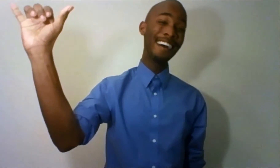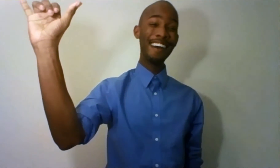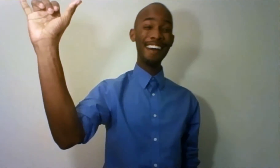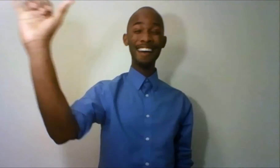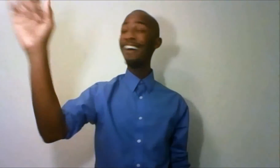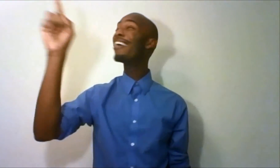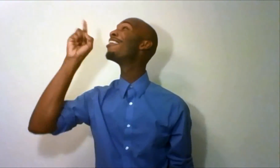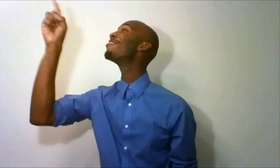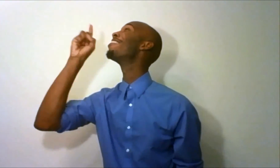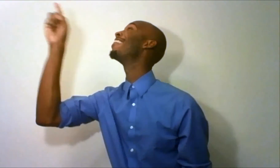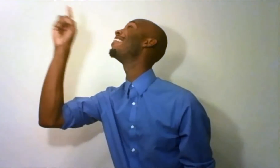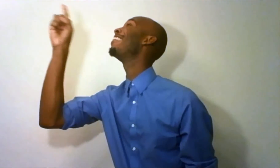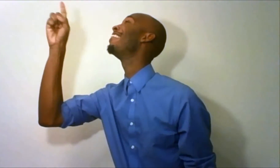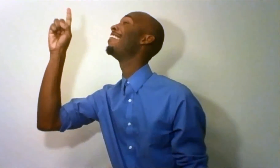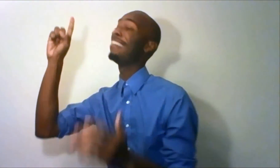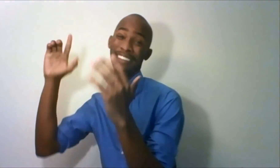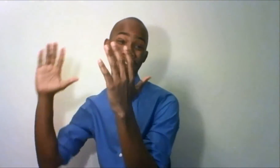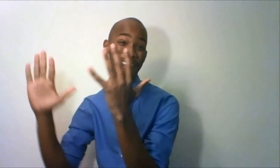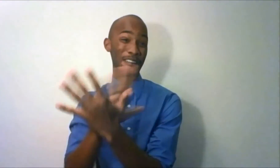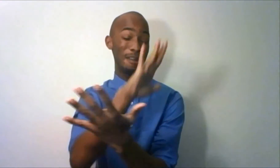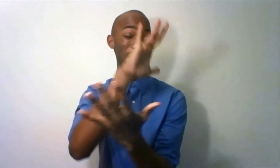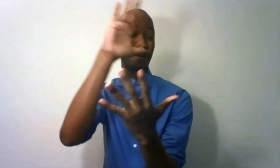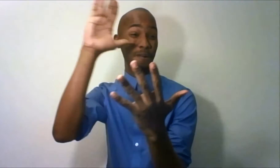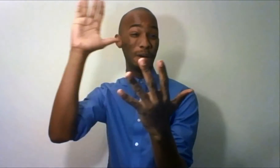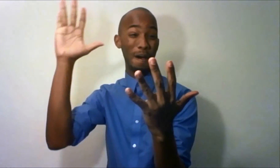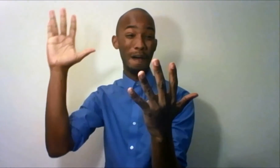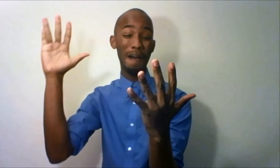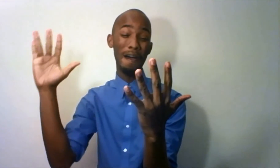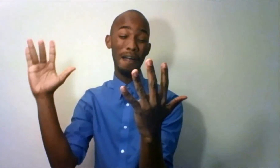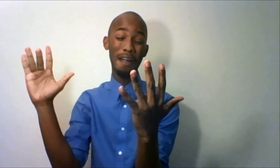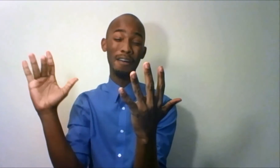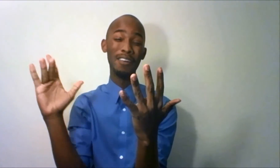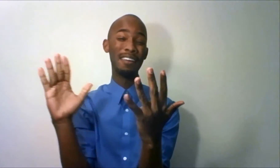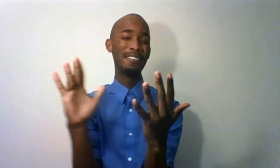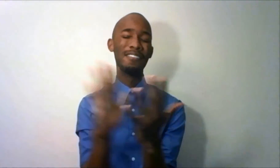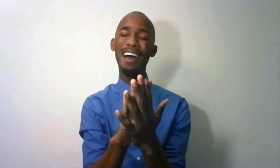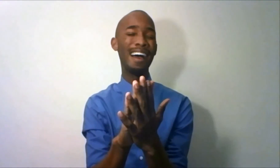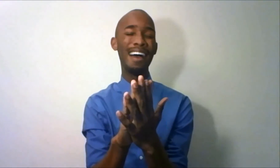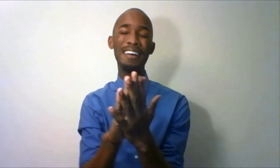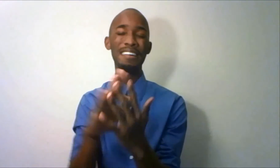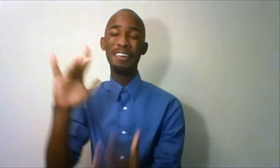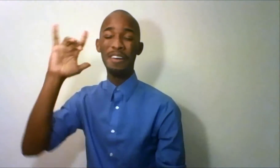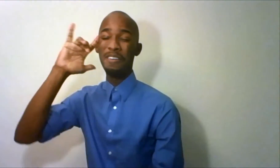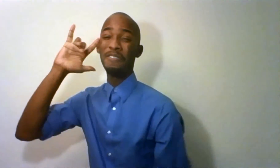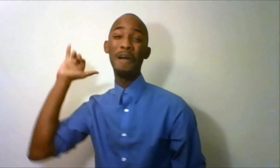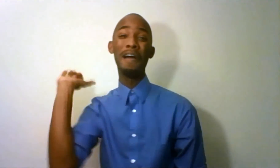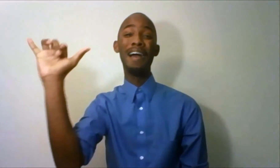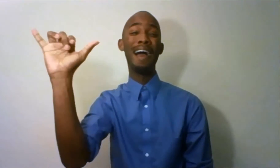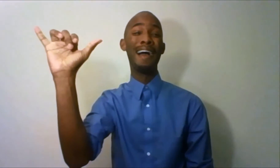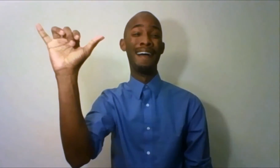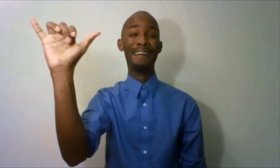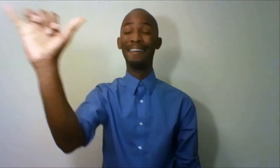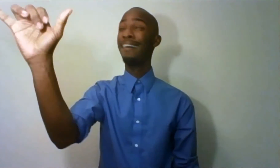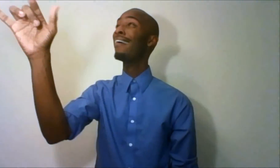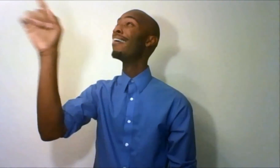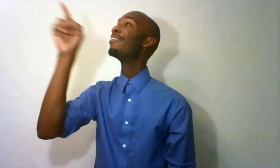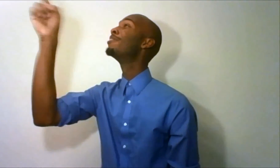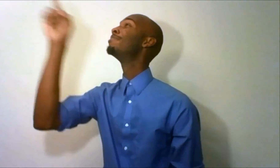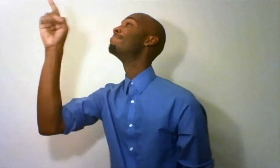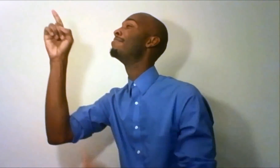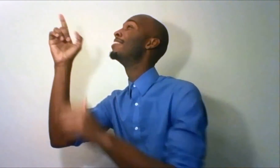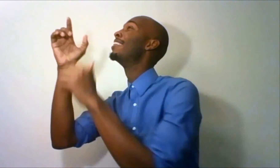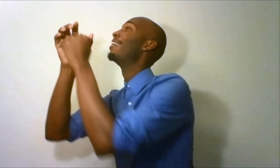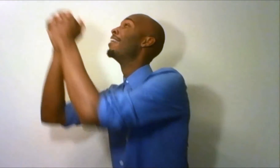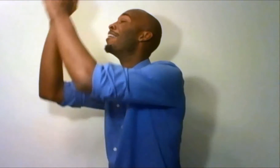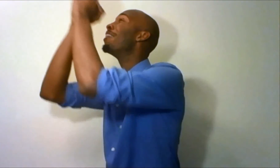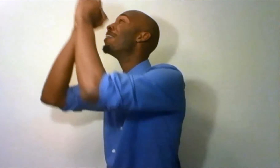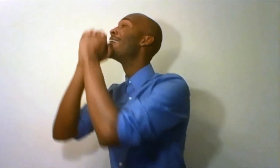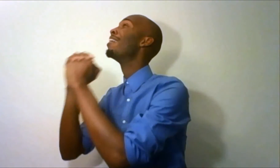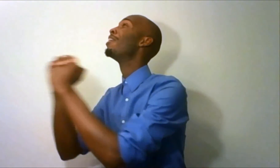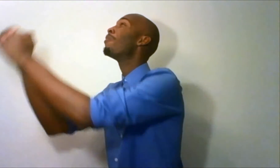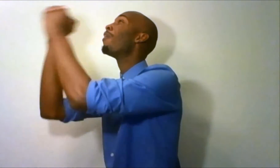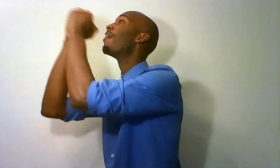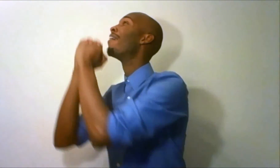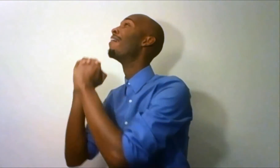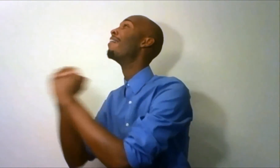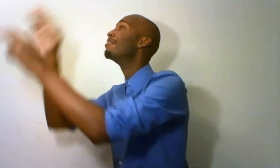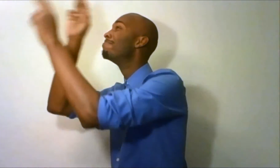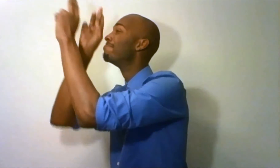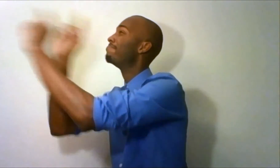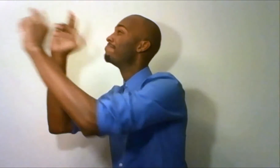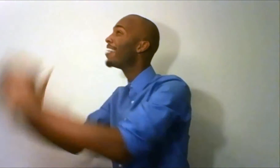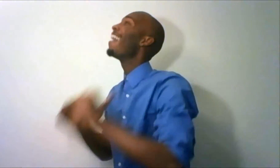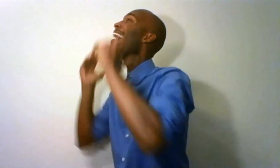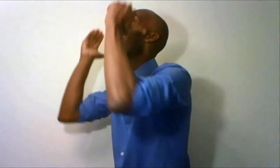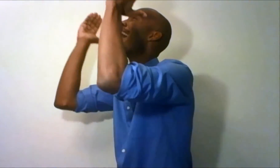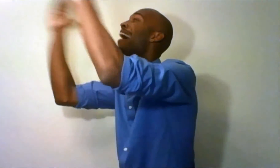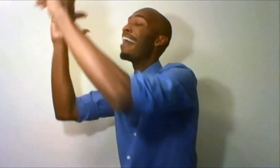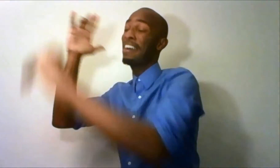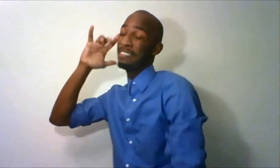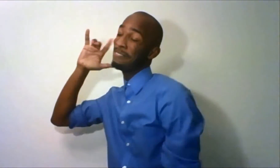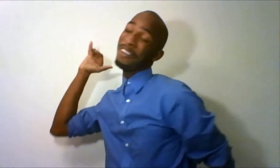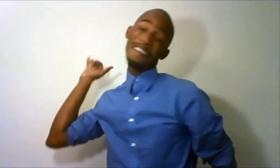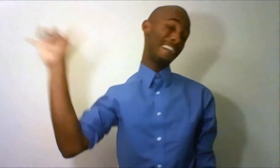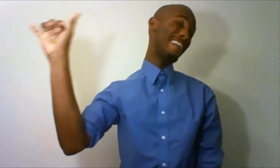Forever he is glorified Forever he is lifted high